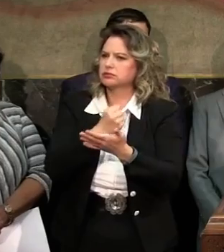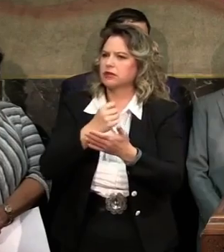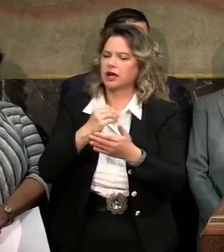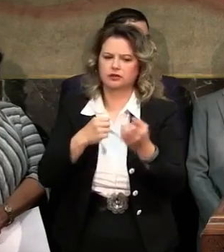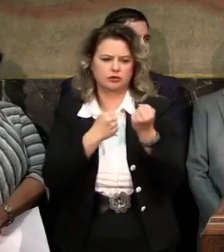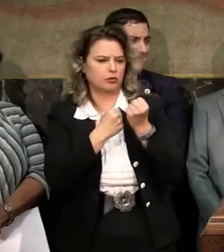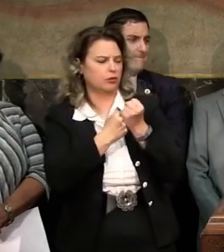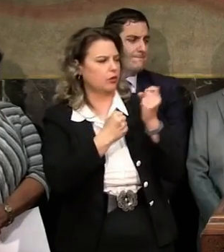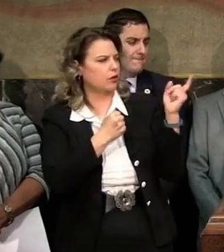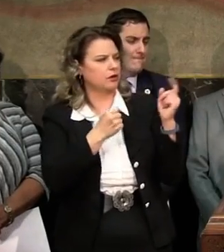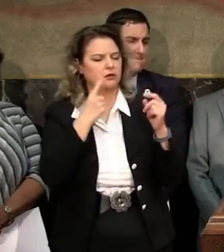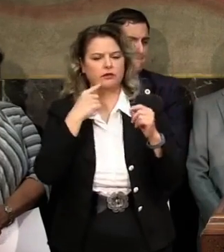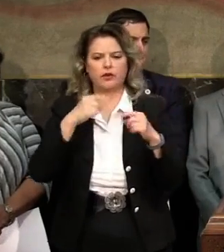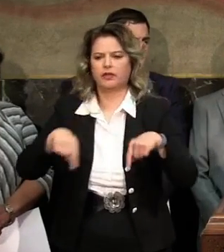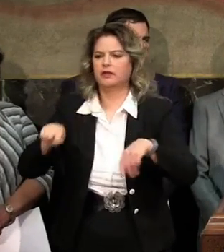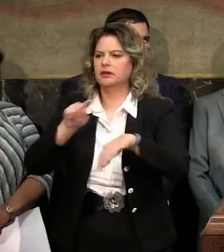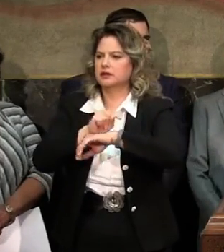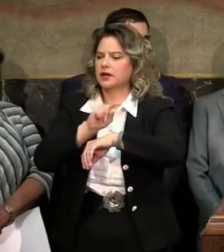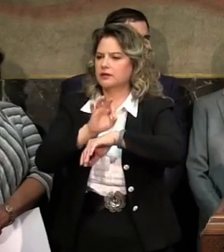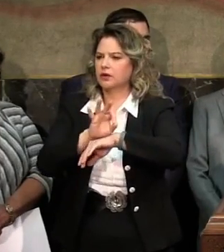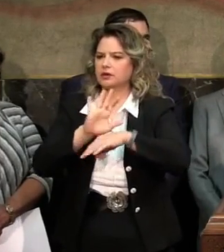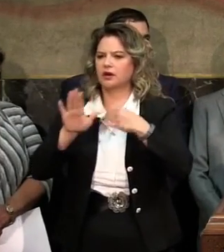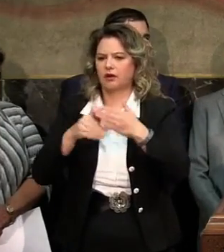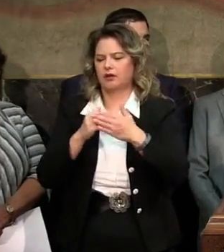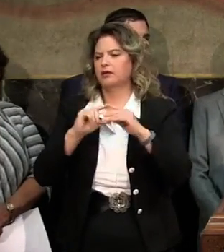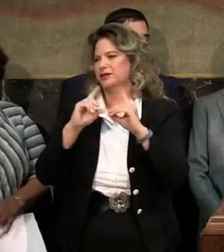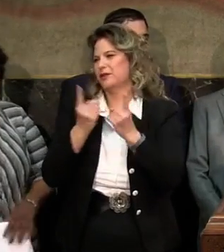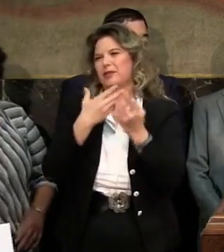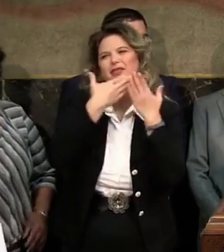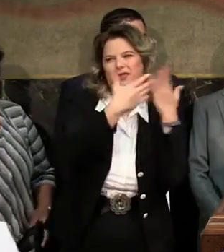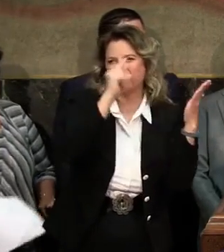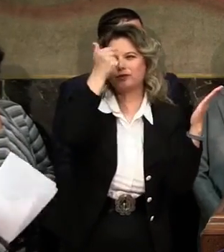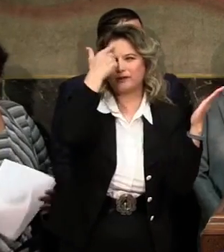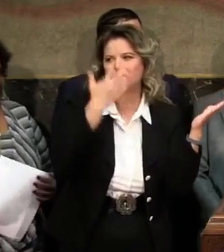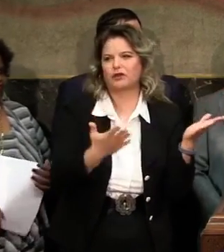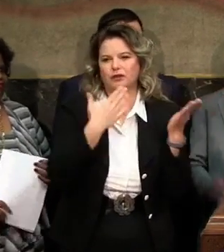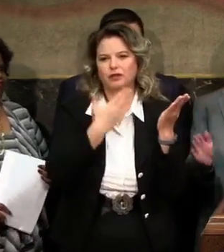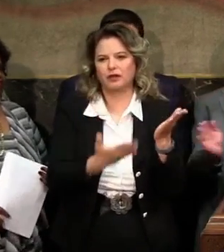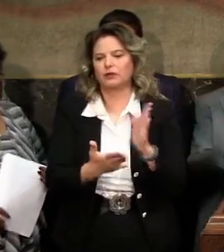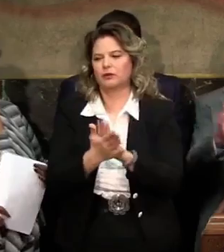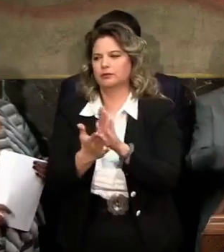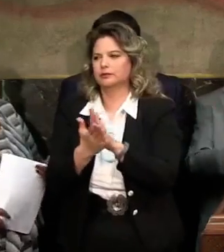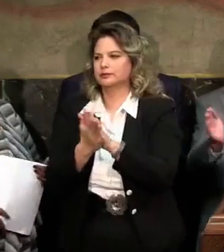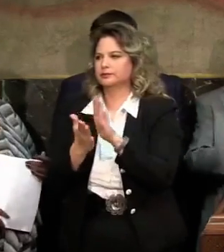he's shown for this task force and for our department thank you so much